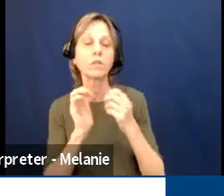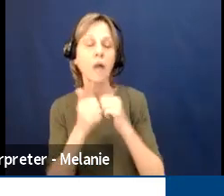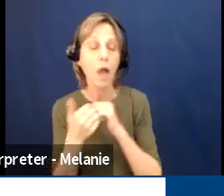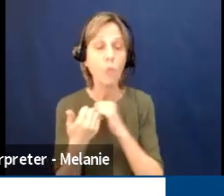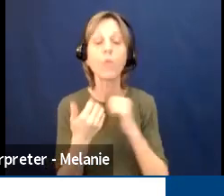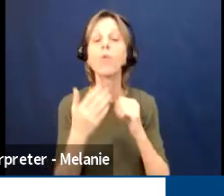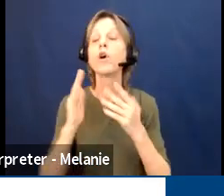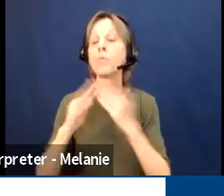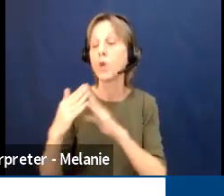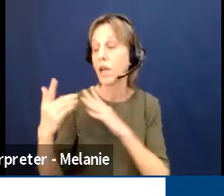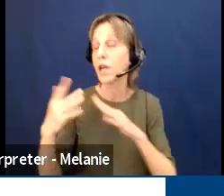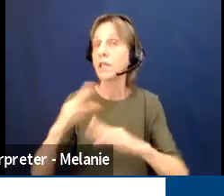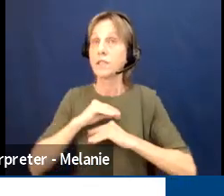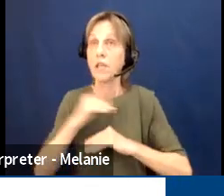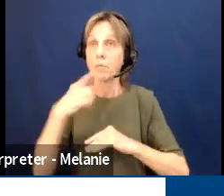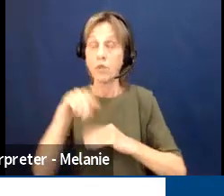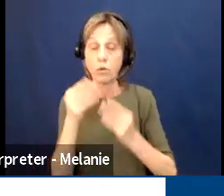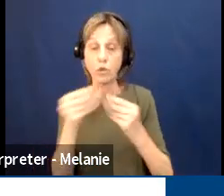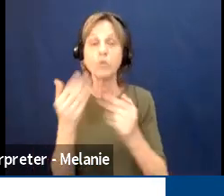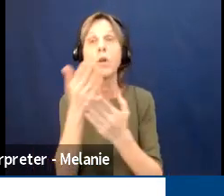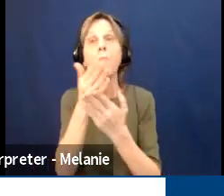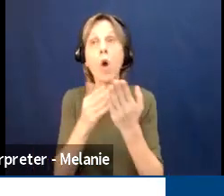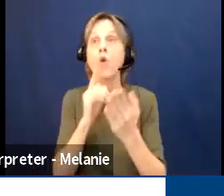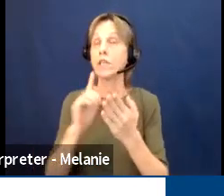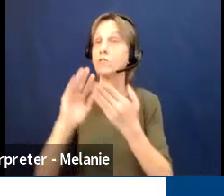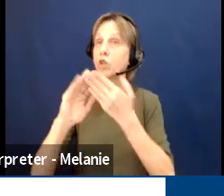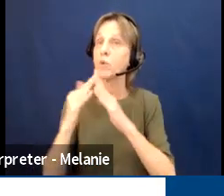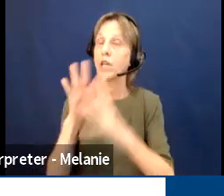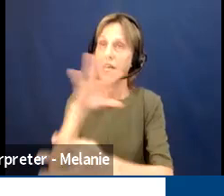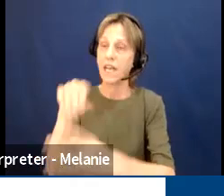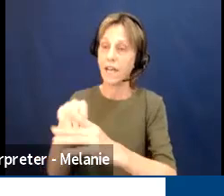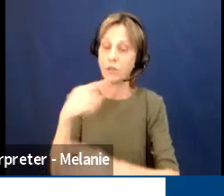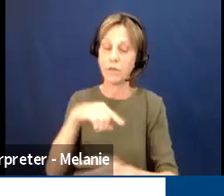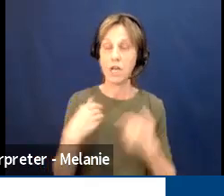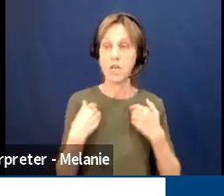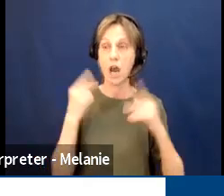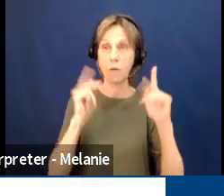it is part community engagement these young people go out into their community and they talk to